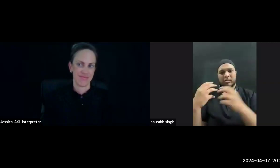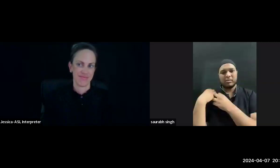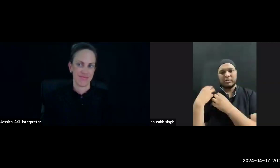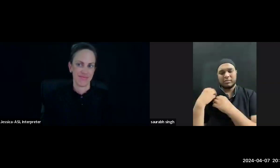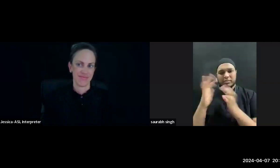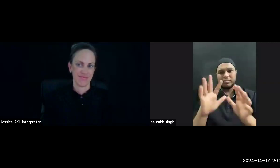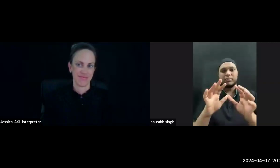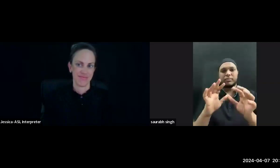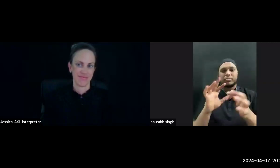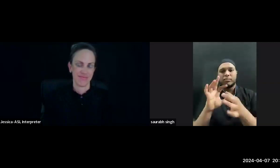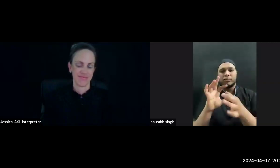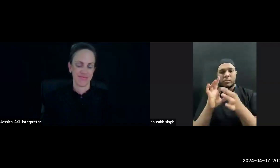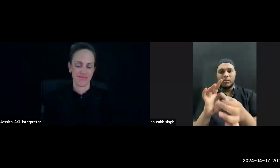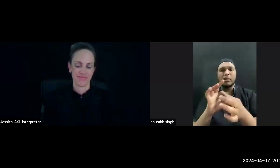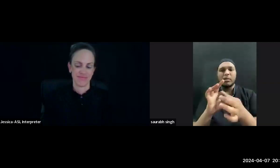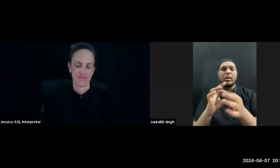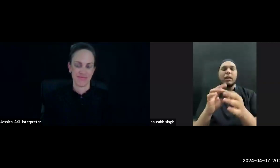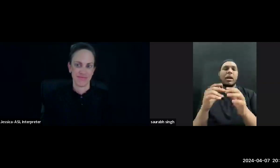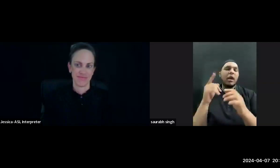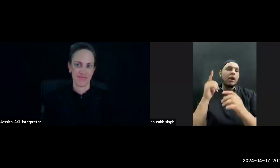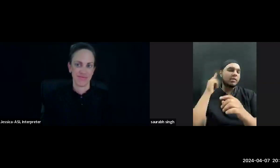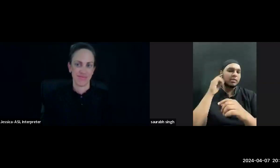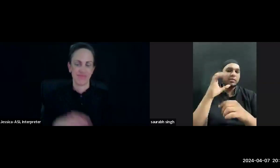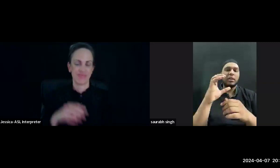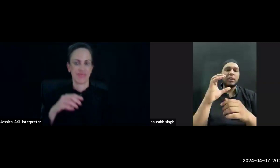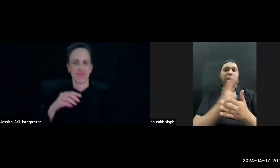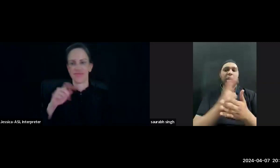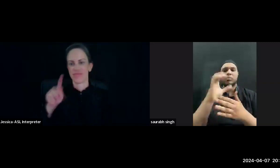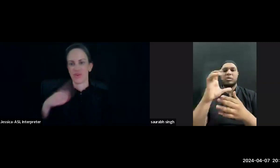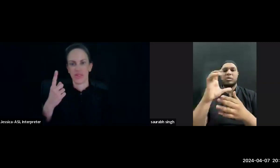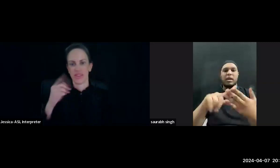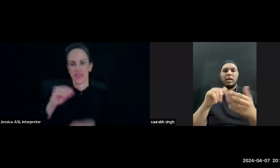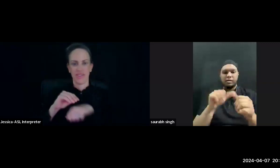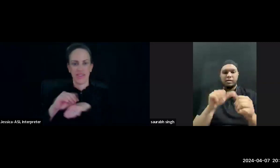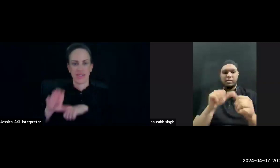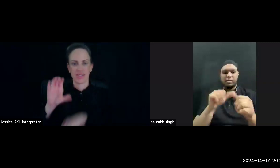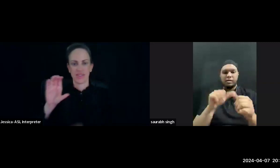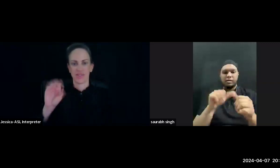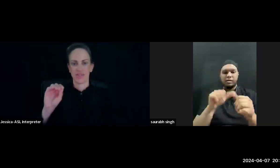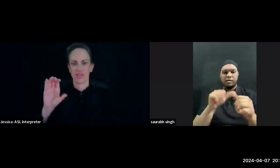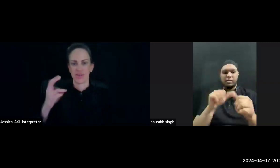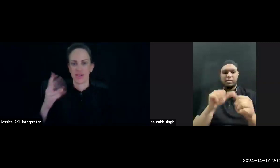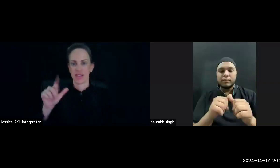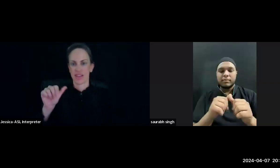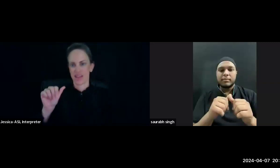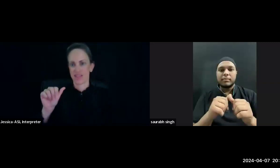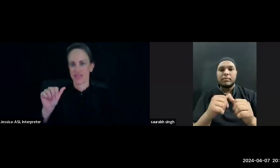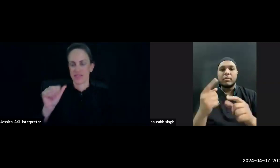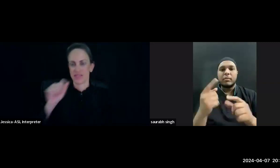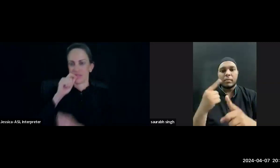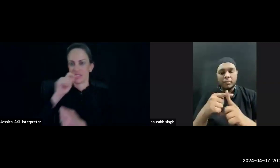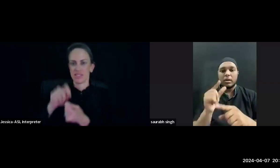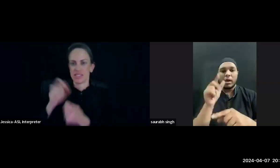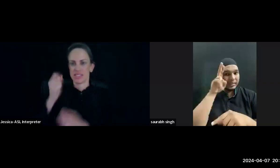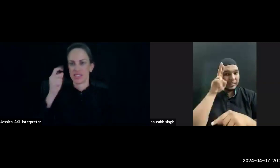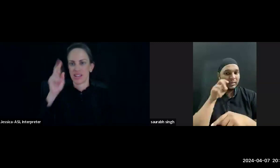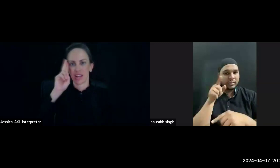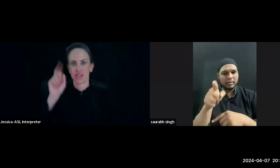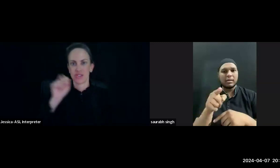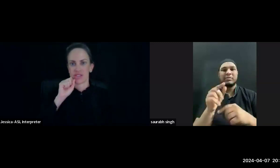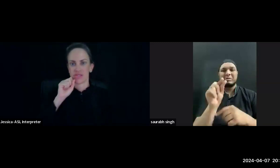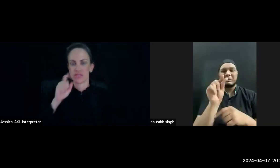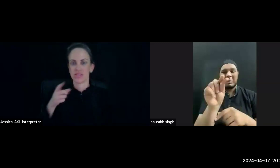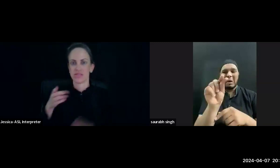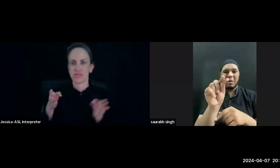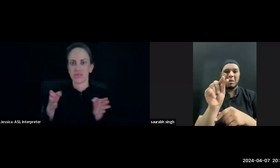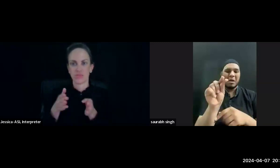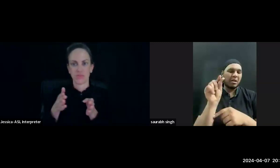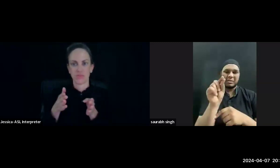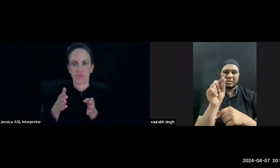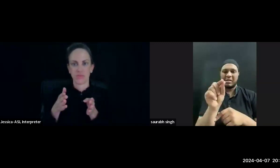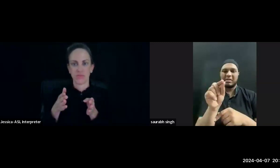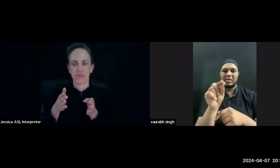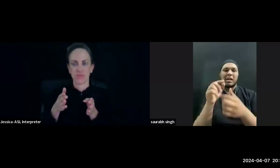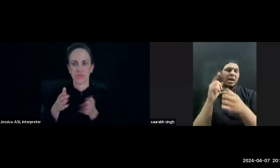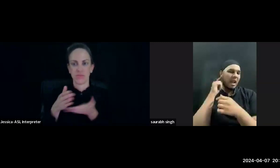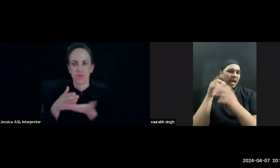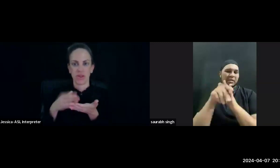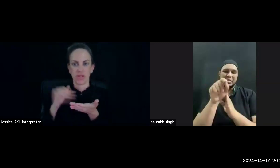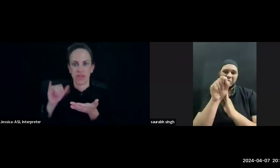the cochlea particularly okay in the the inner ear and Usher syndrome is a very small section of that. okay